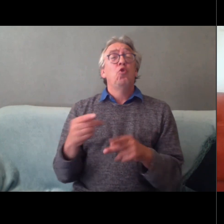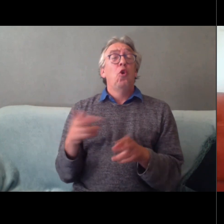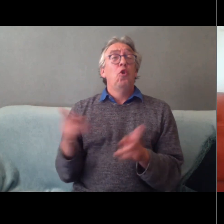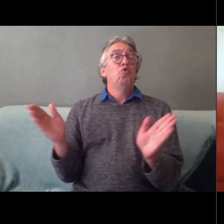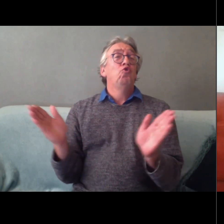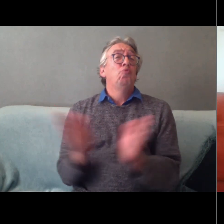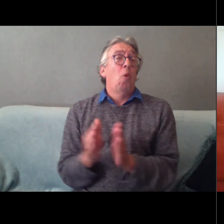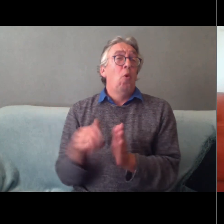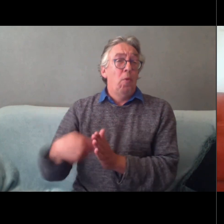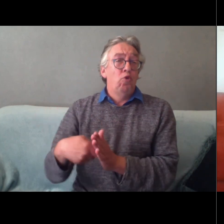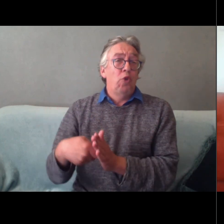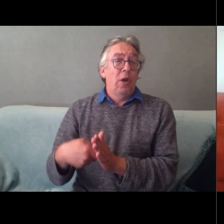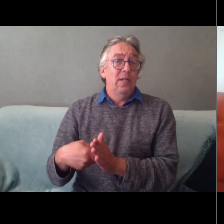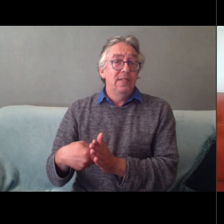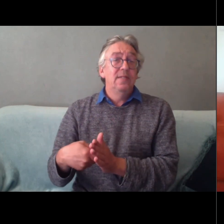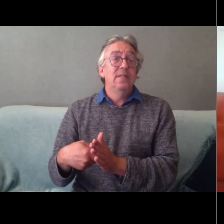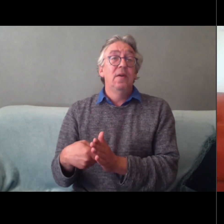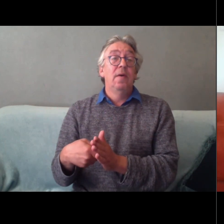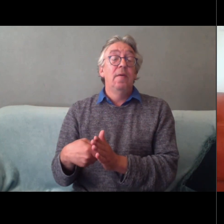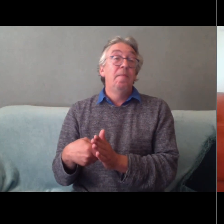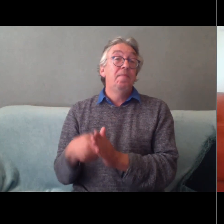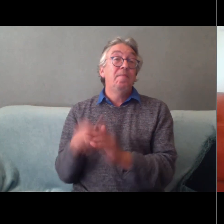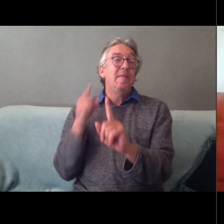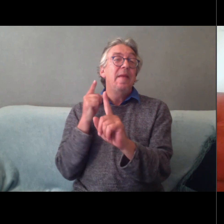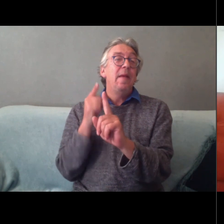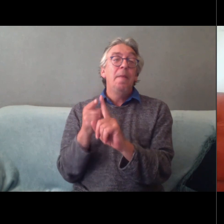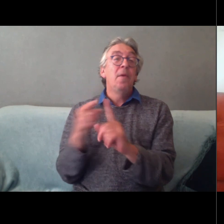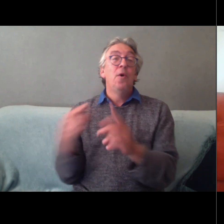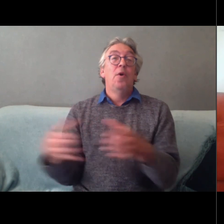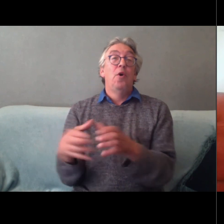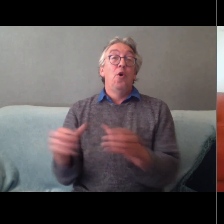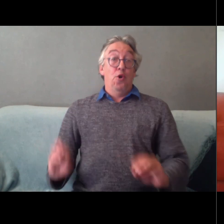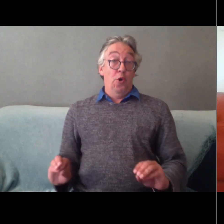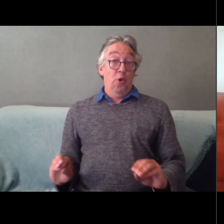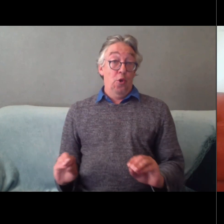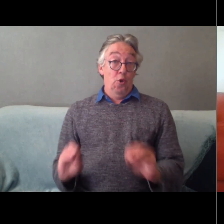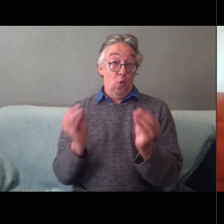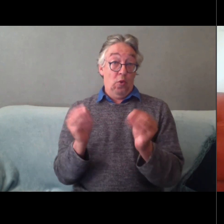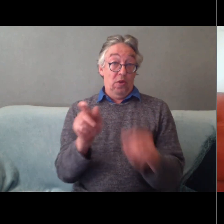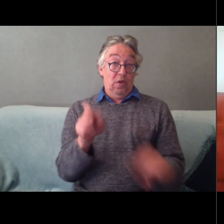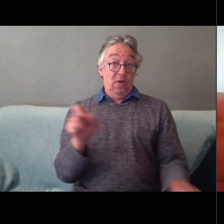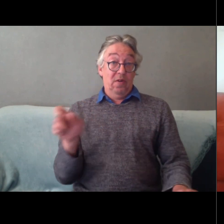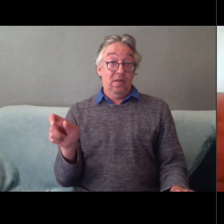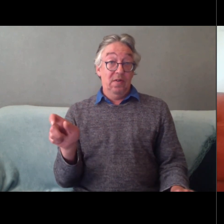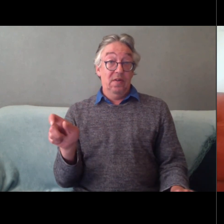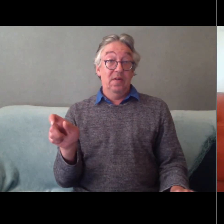it's about groups of young people who can apply themselves,